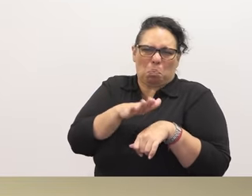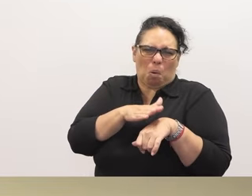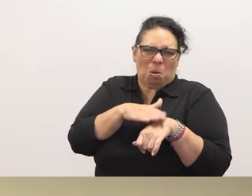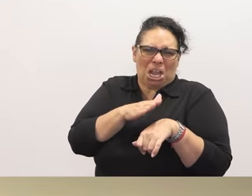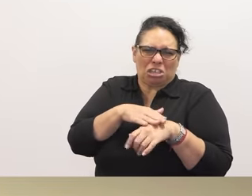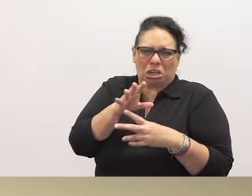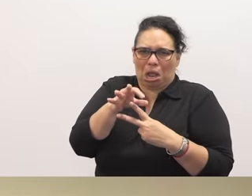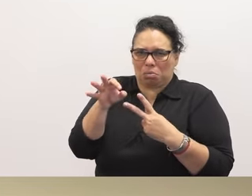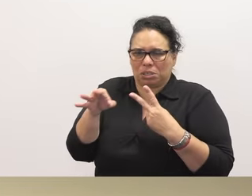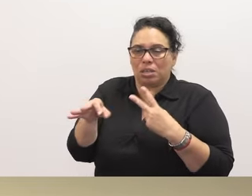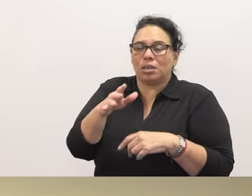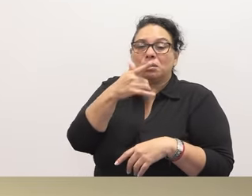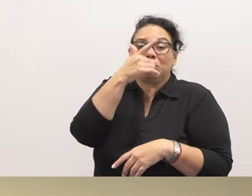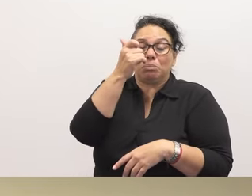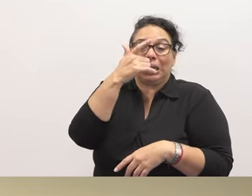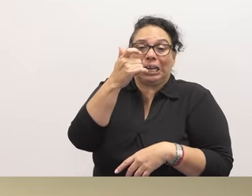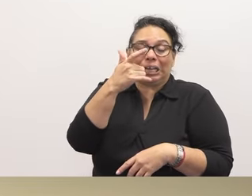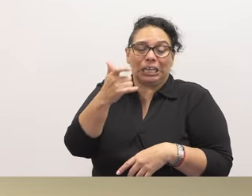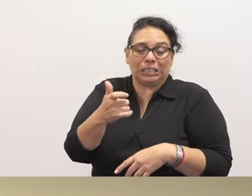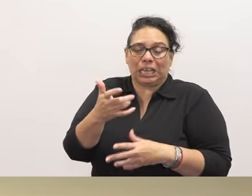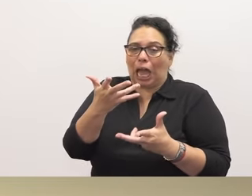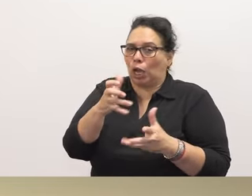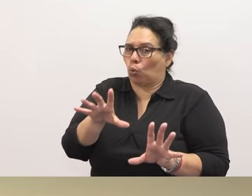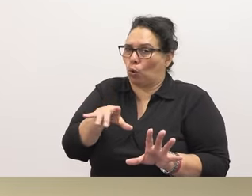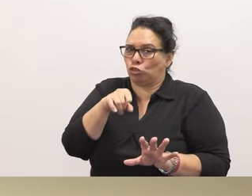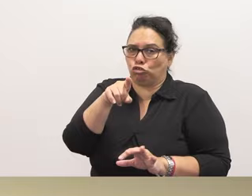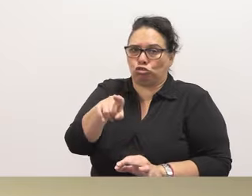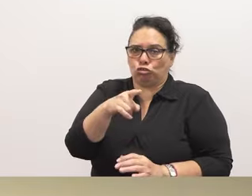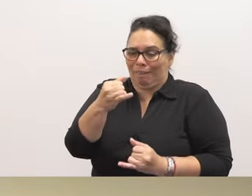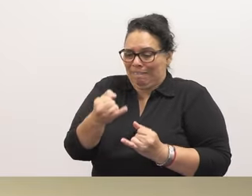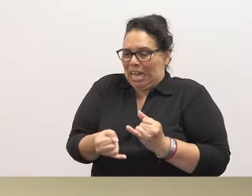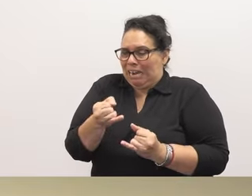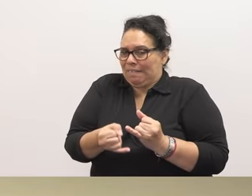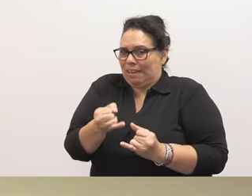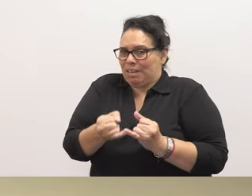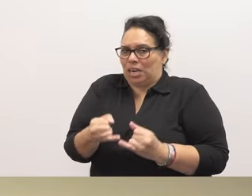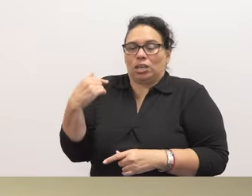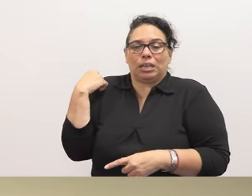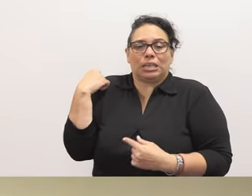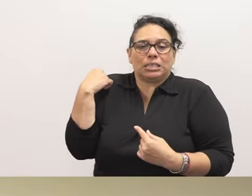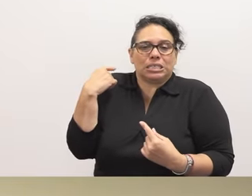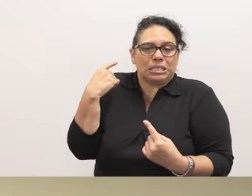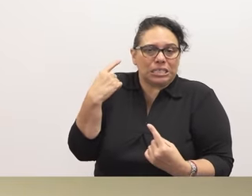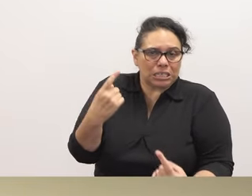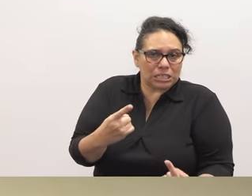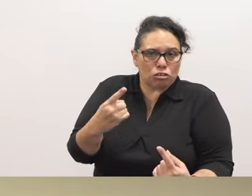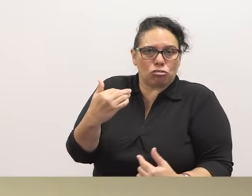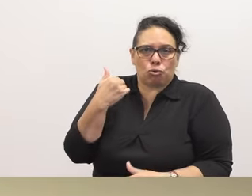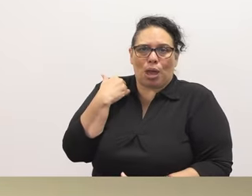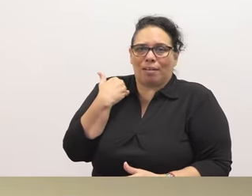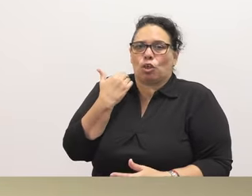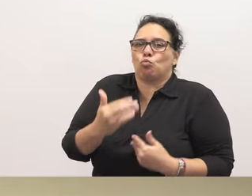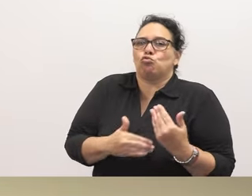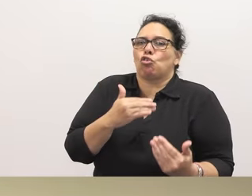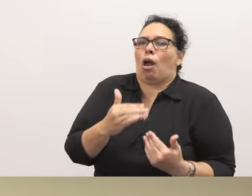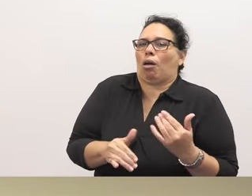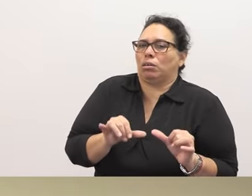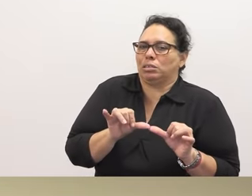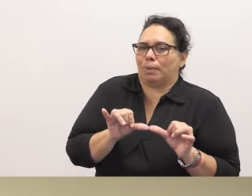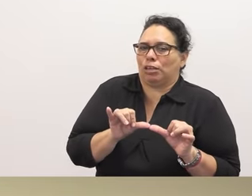is because I wouldn't want you to do the final, final adoption until you have the progress measures in your hands.